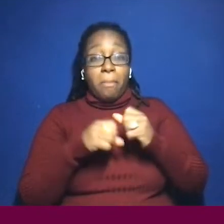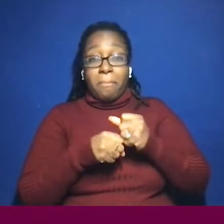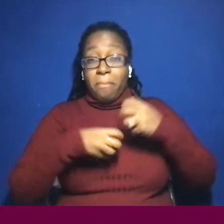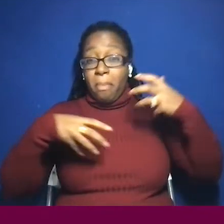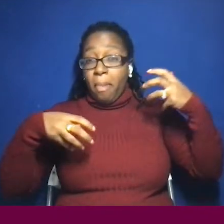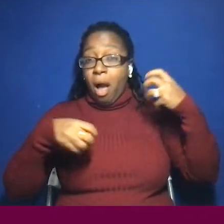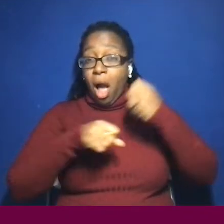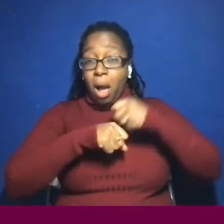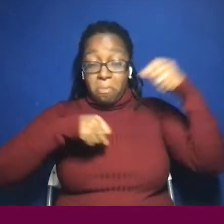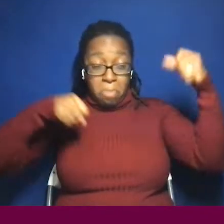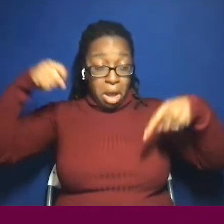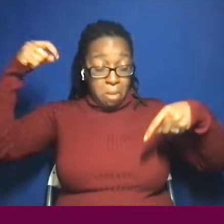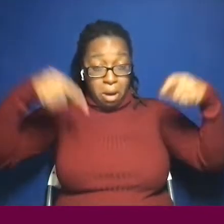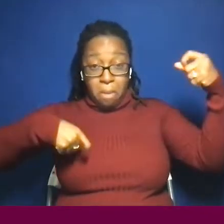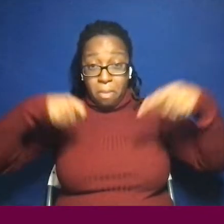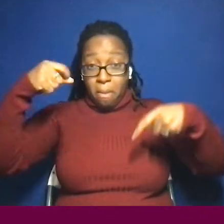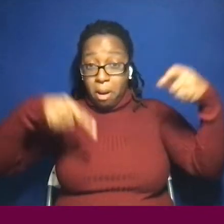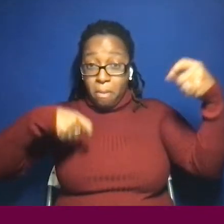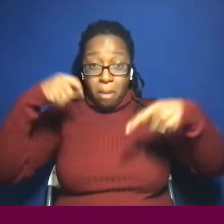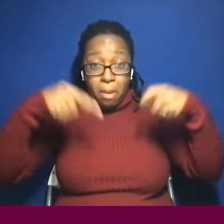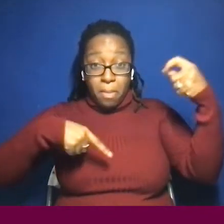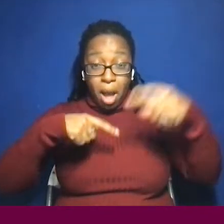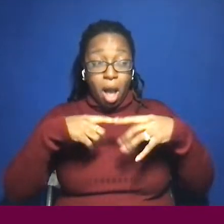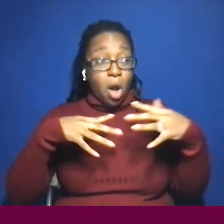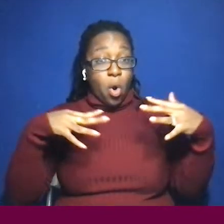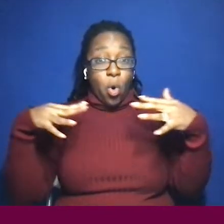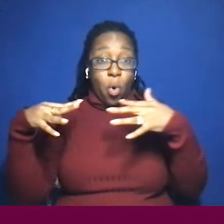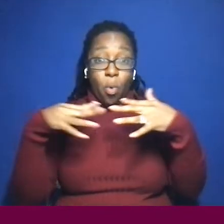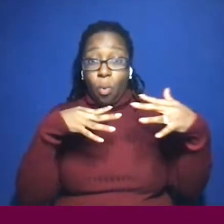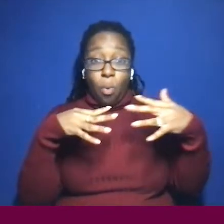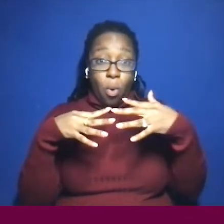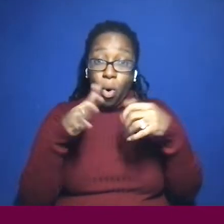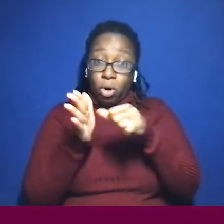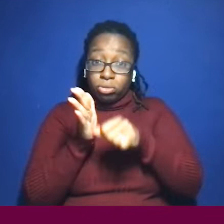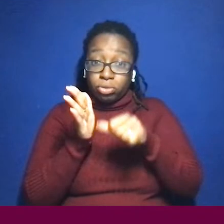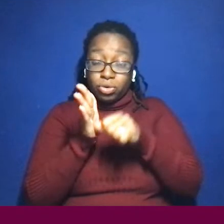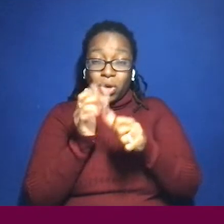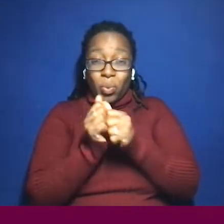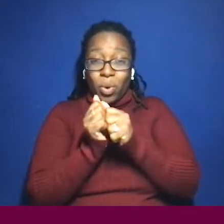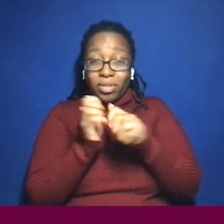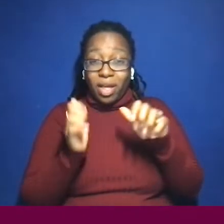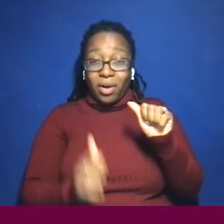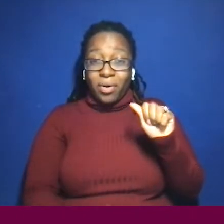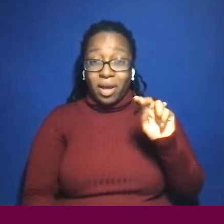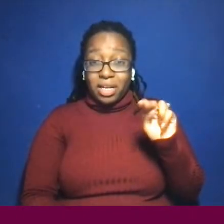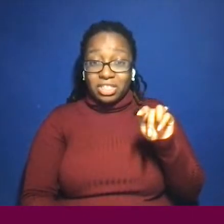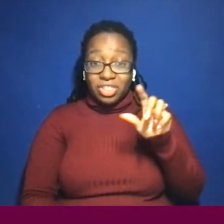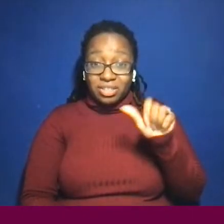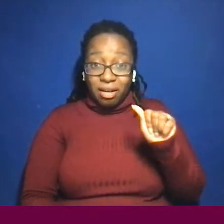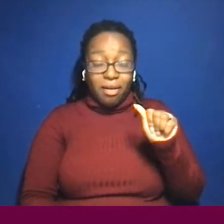having to do war surgery with no anesthesia. And I had spent years working on that book and